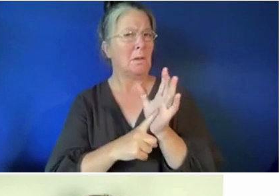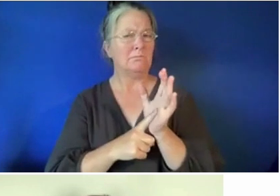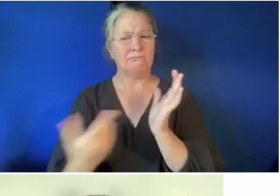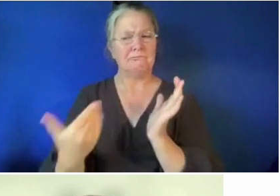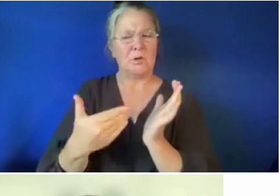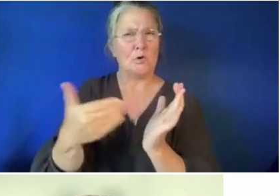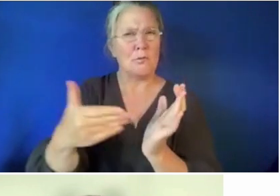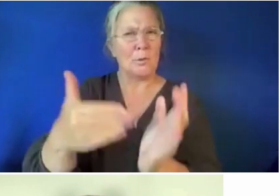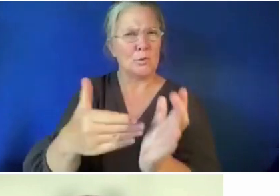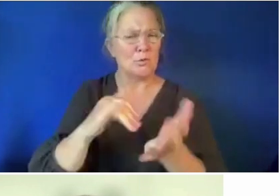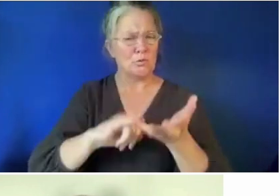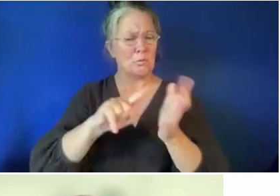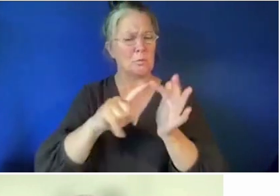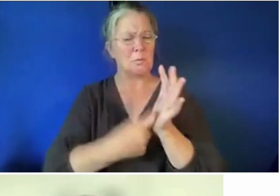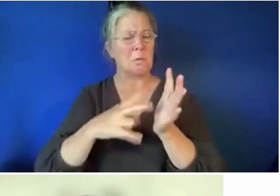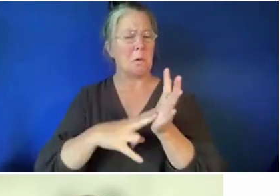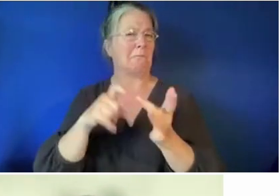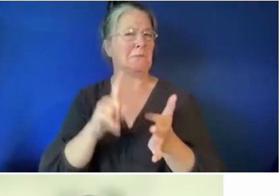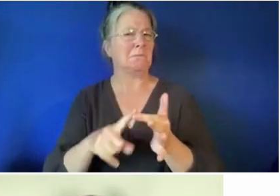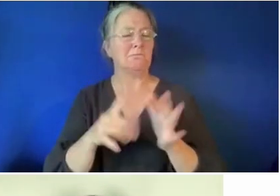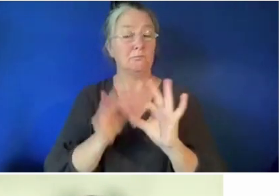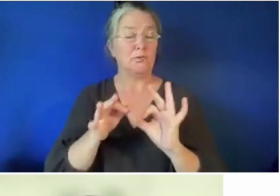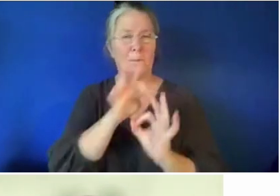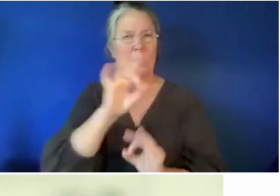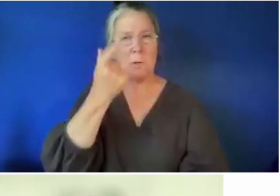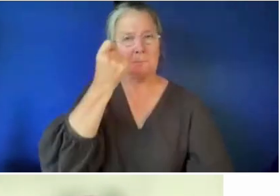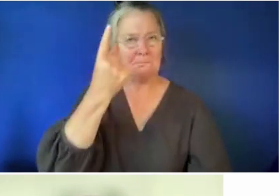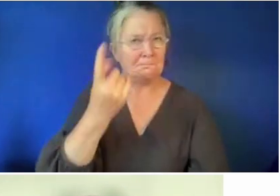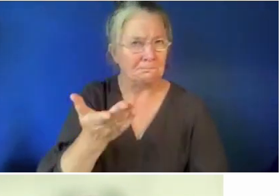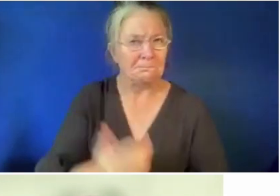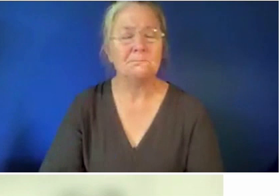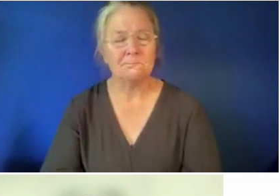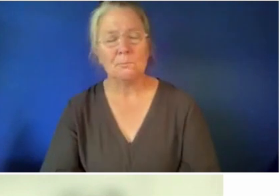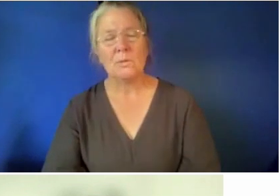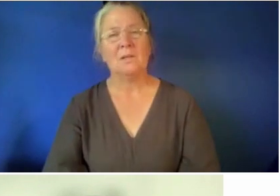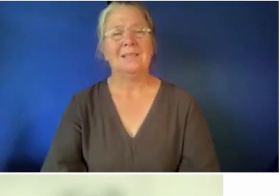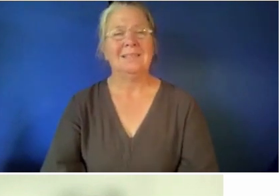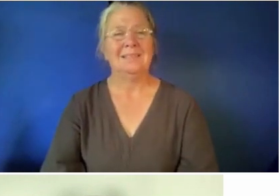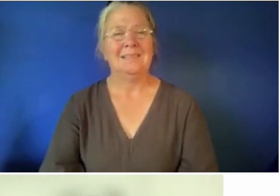Subho, your thoughts please? Thanks, Hilary. I'm just echoing what both Sam and Bruce said,